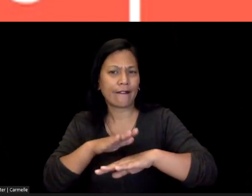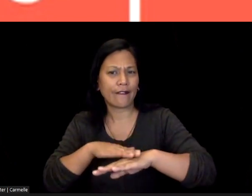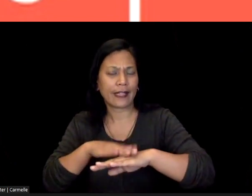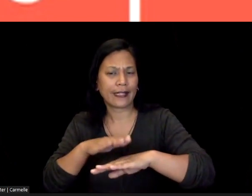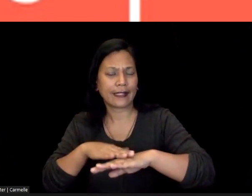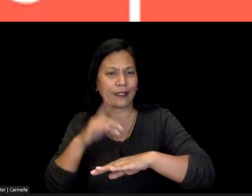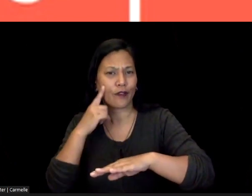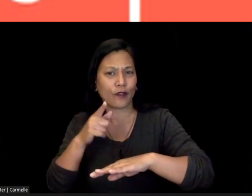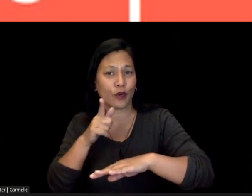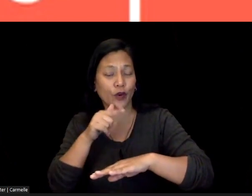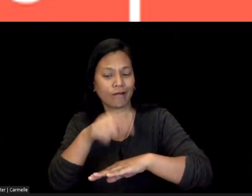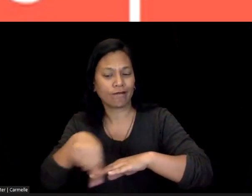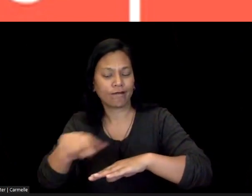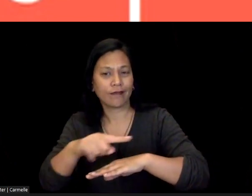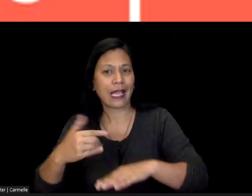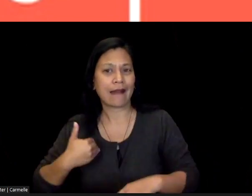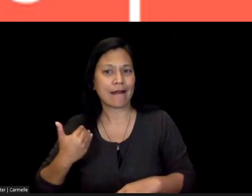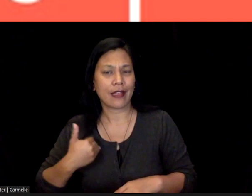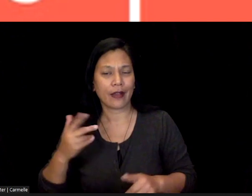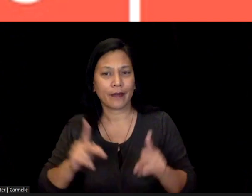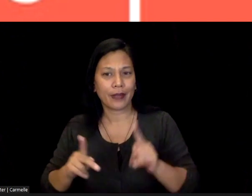approaching funding applications for the first time?